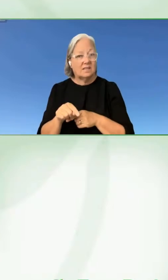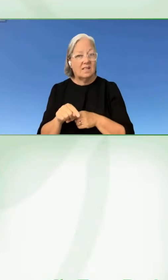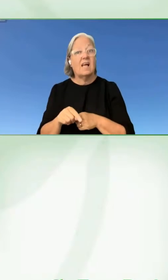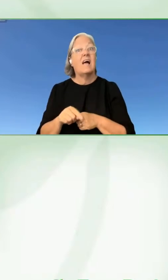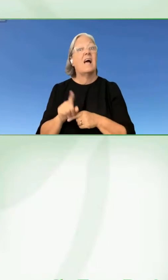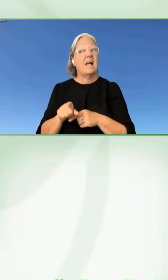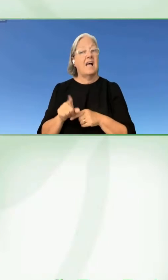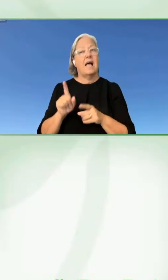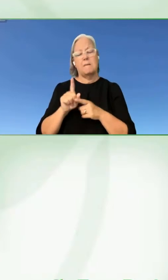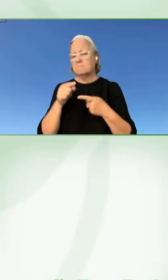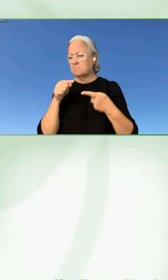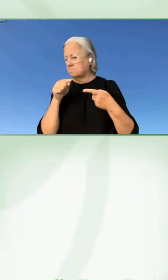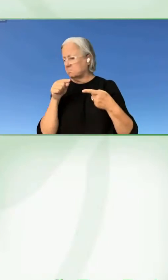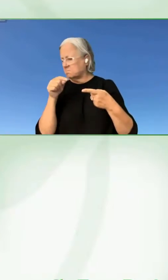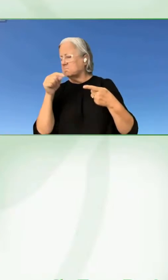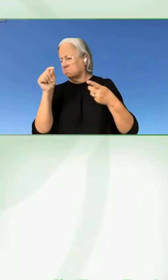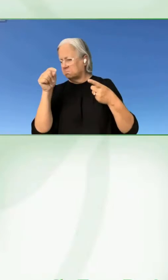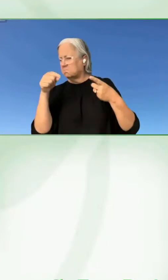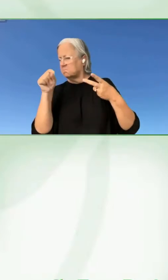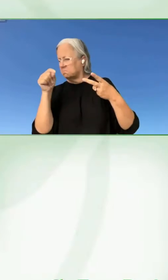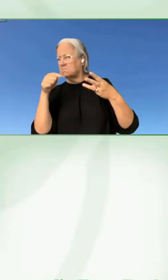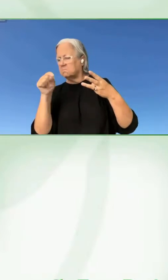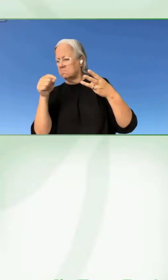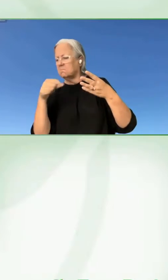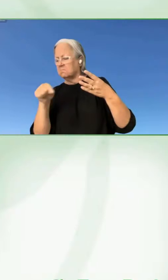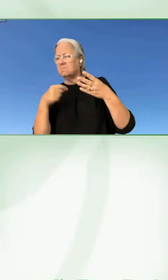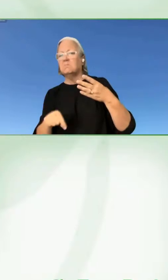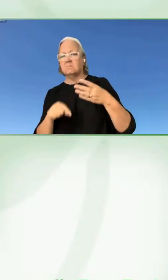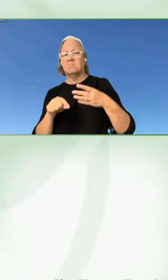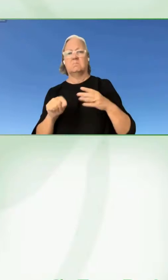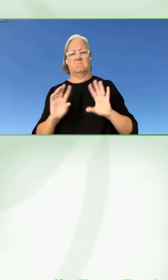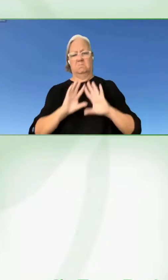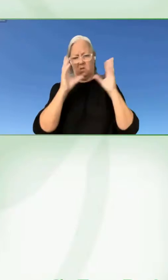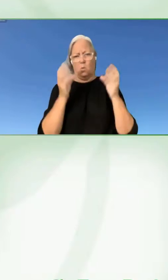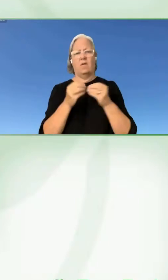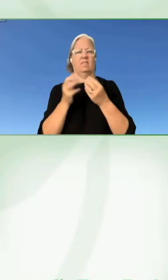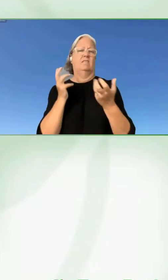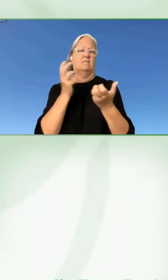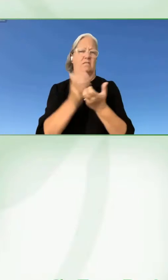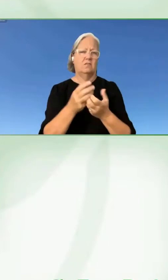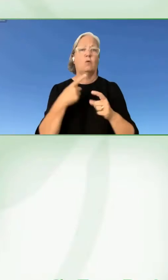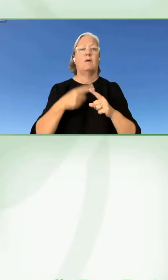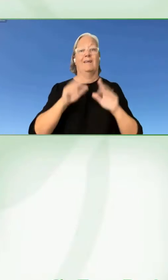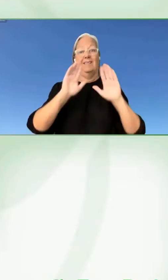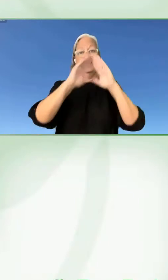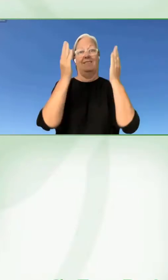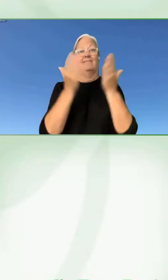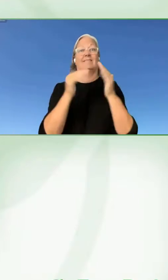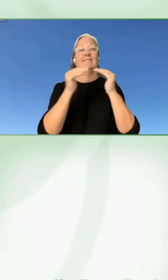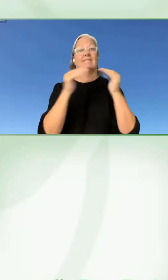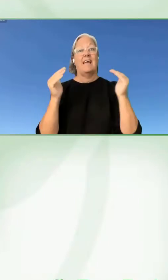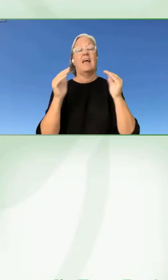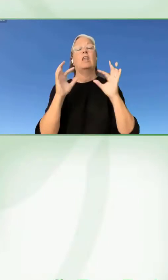Thank you so much for that presentation and